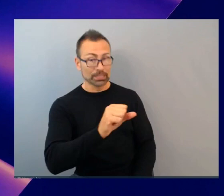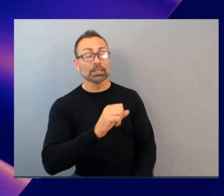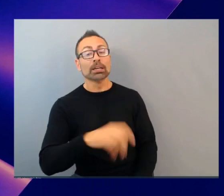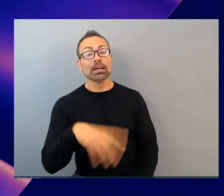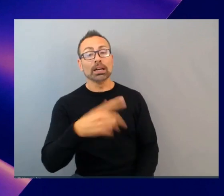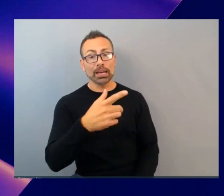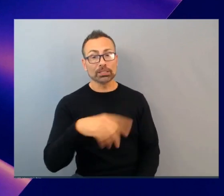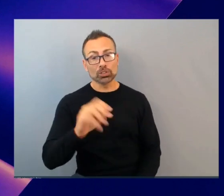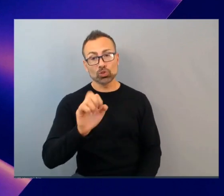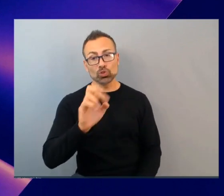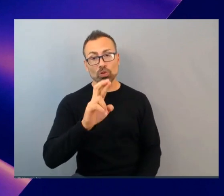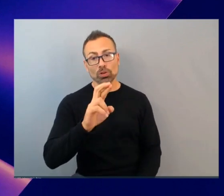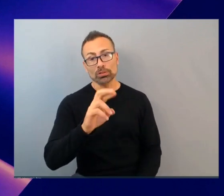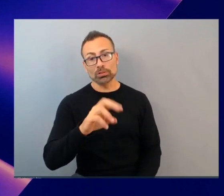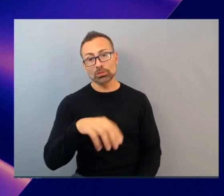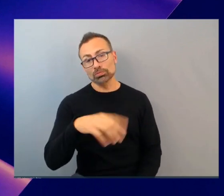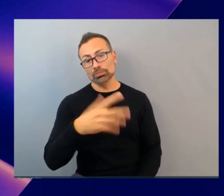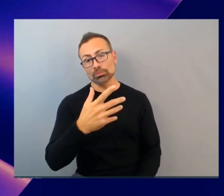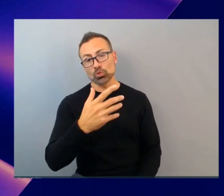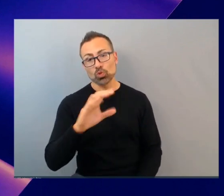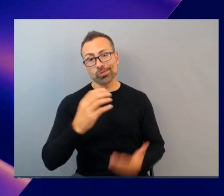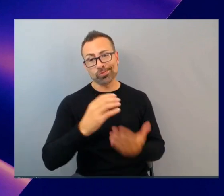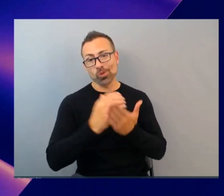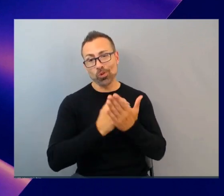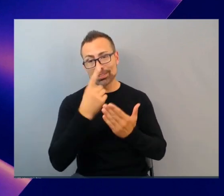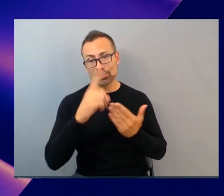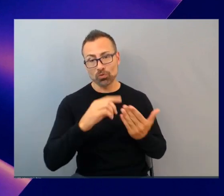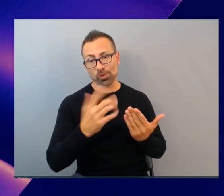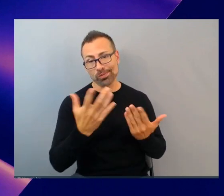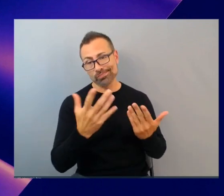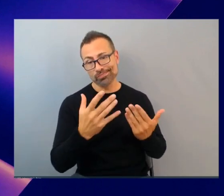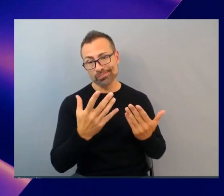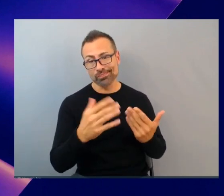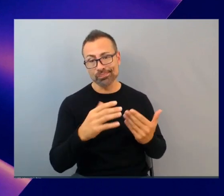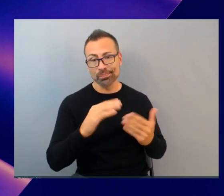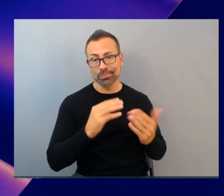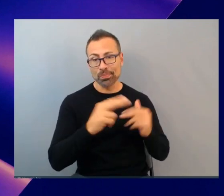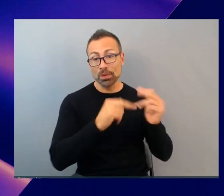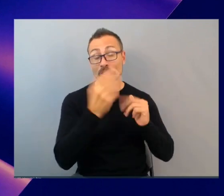If they wanna learn more. - If they wanna learn playing a game, they can go on "AWS Cloud Quest".